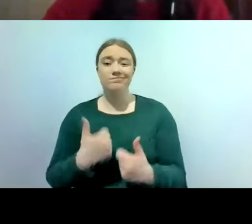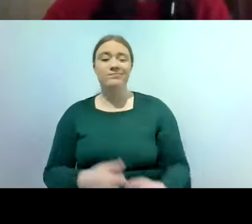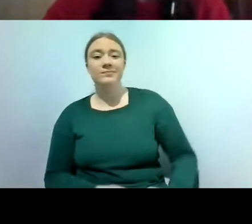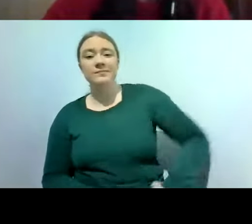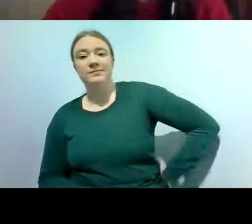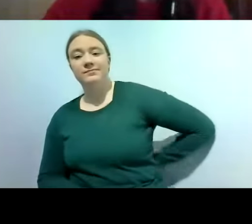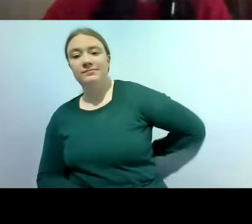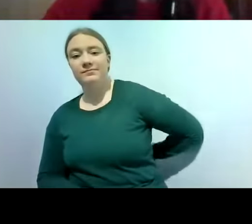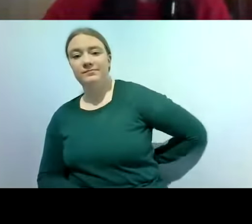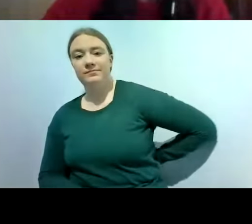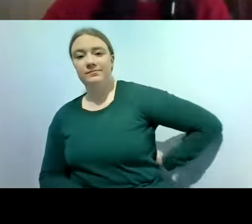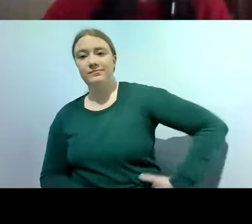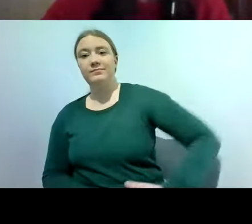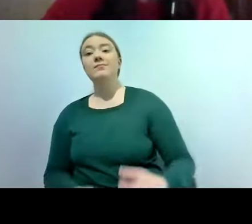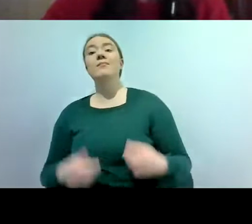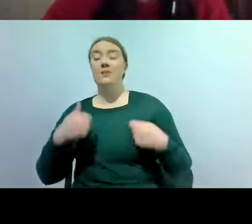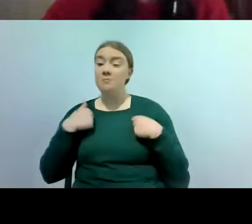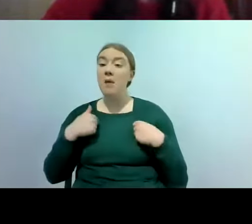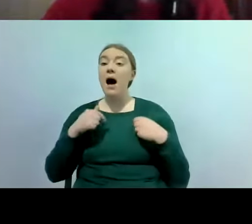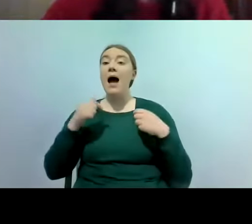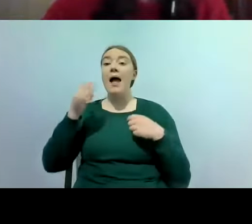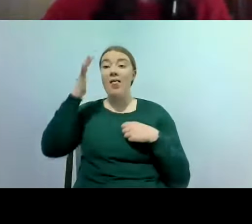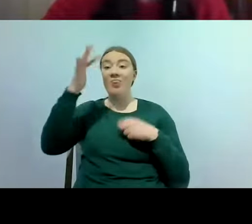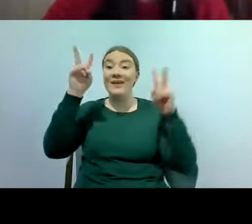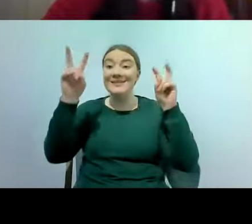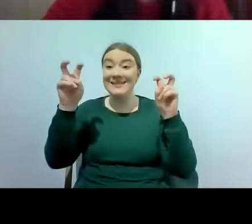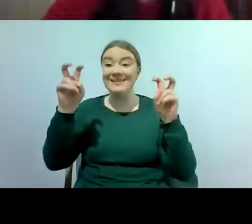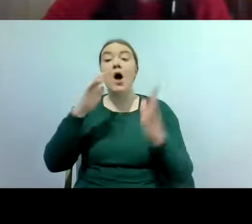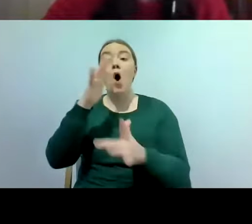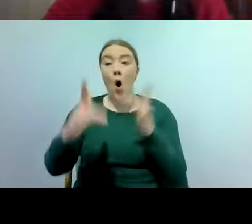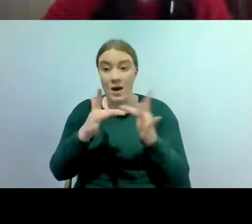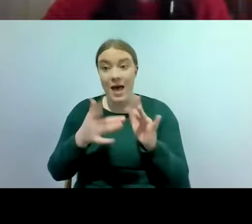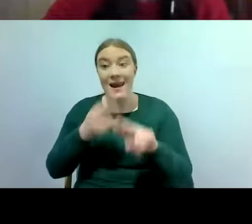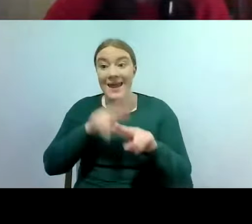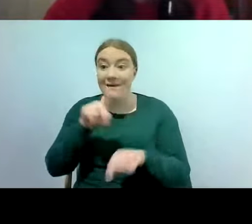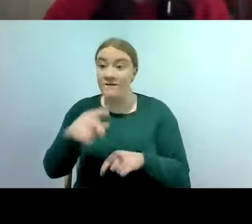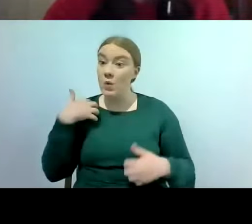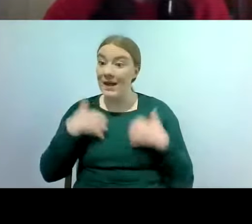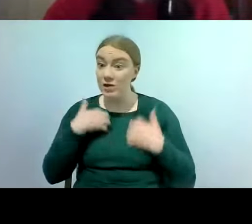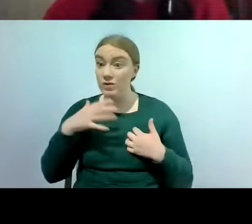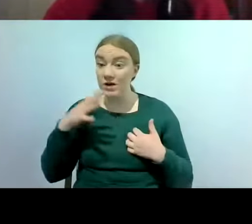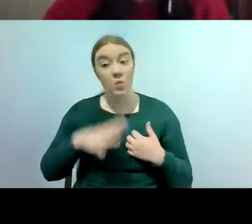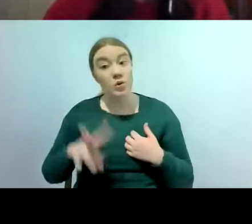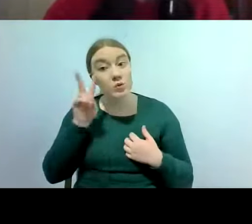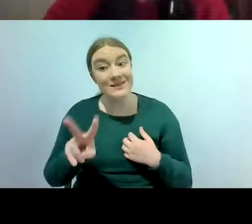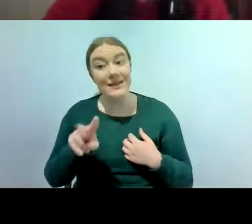and my thesis is online so if there's information you're interested in um you can take a note of